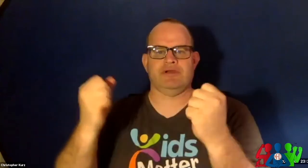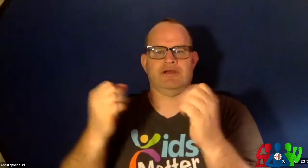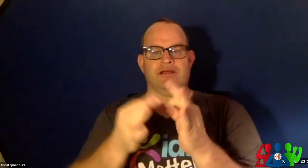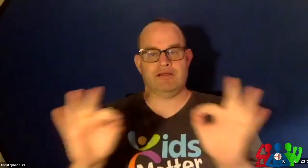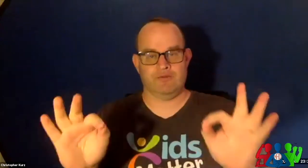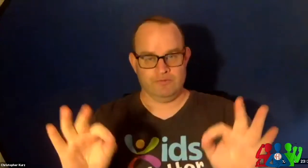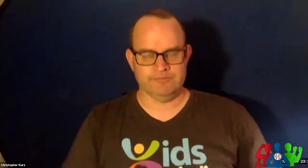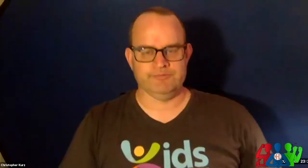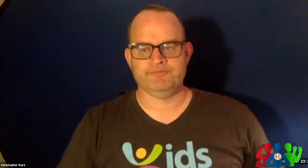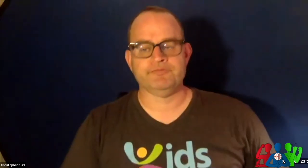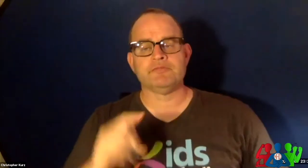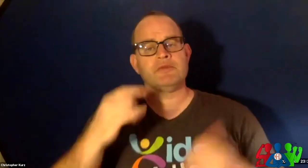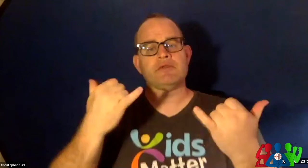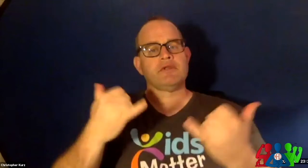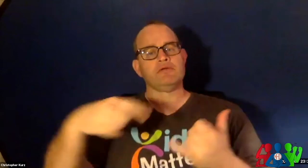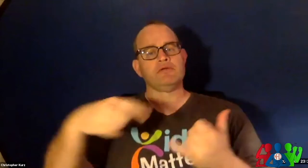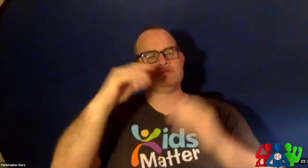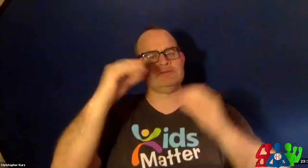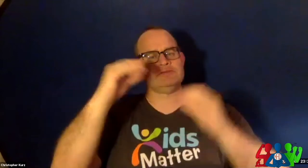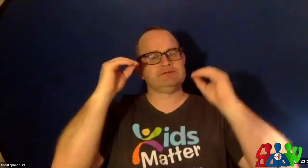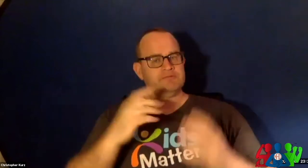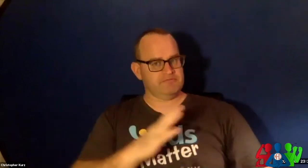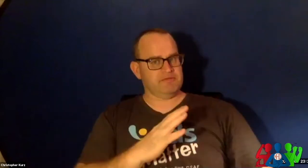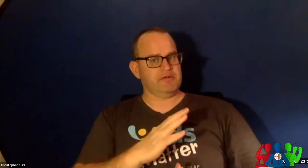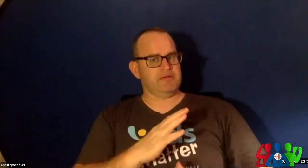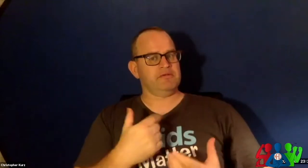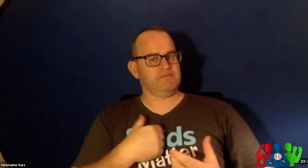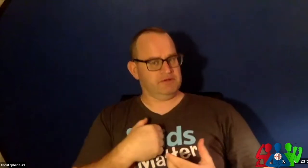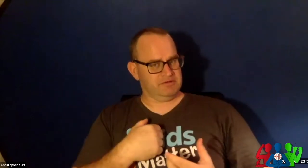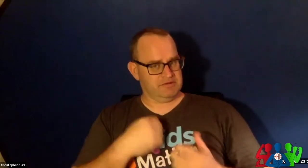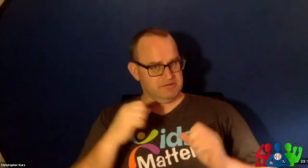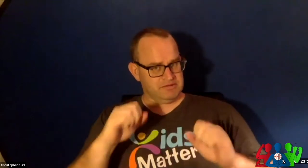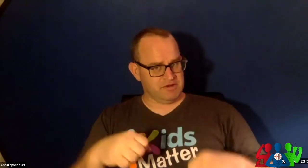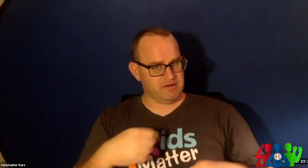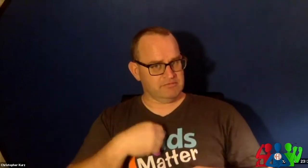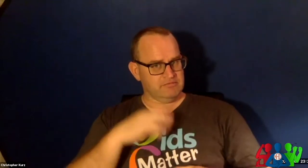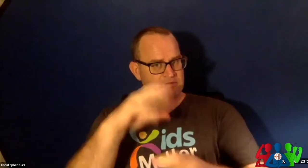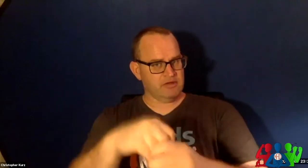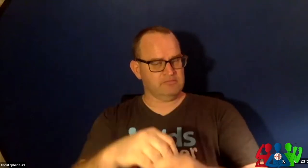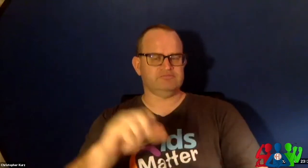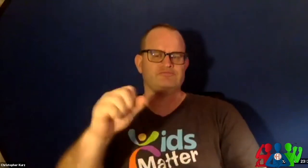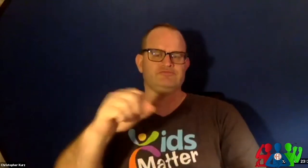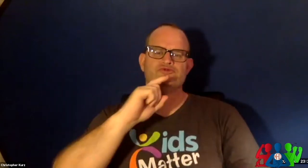and spend our funding that way, and use further resources in the future to add